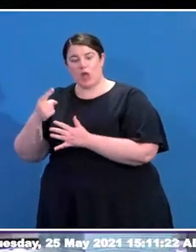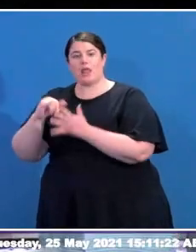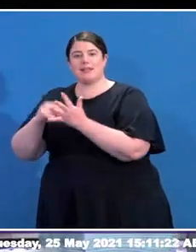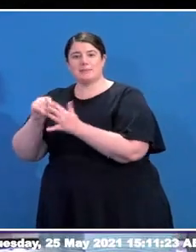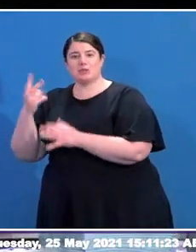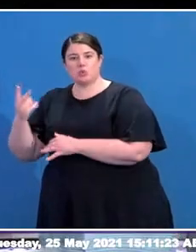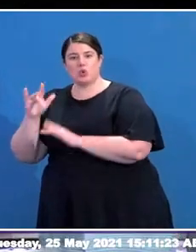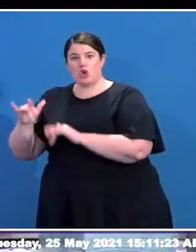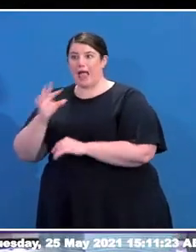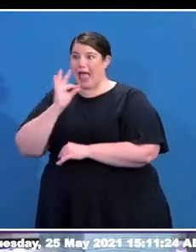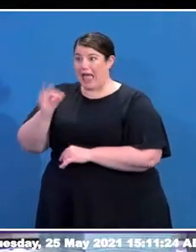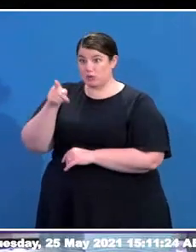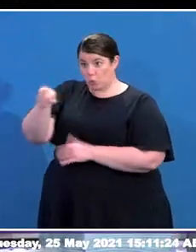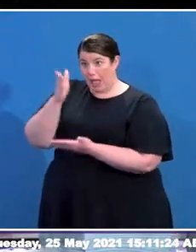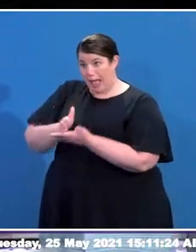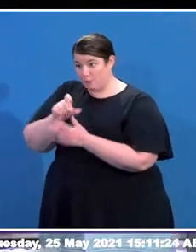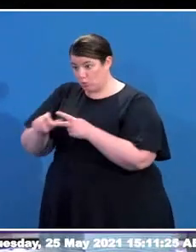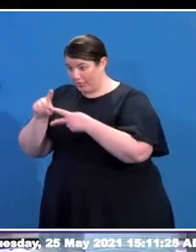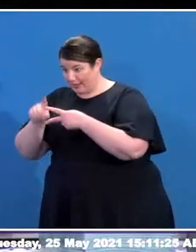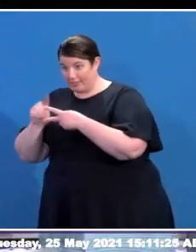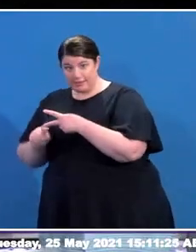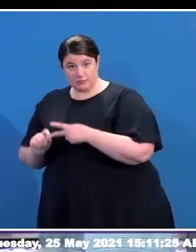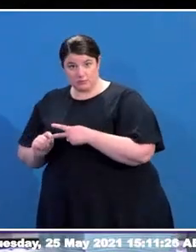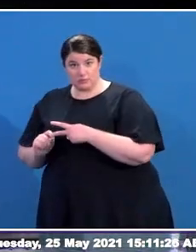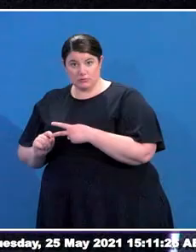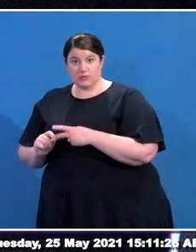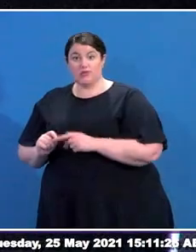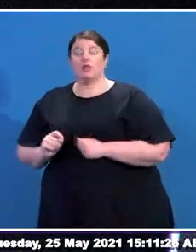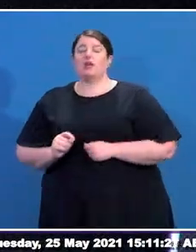That is not the way I read it initially, but thank you for clarifying that.